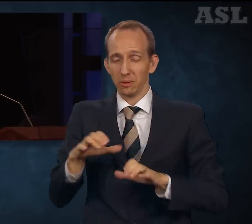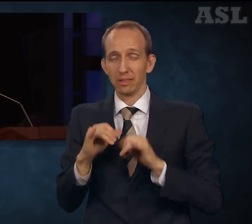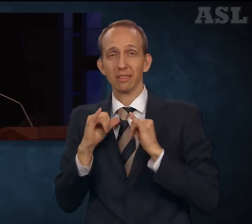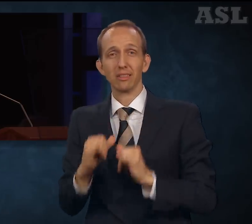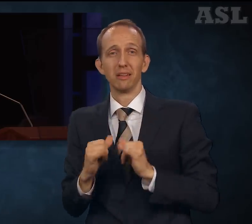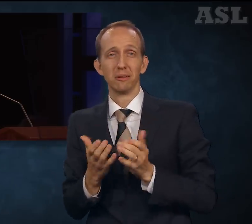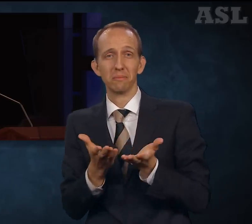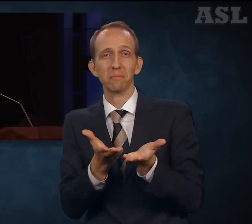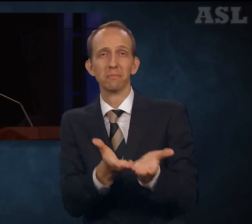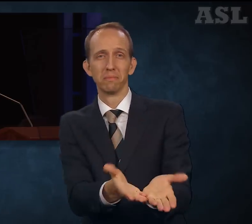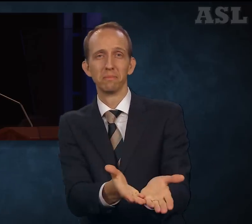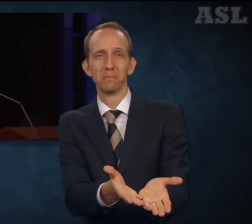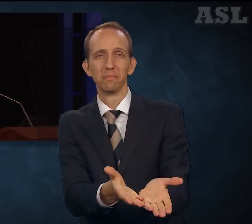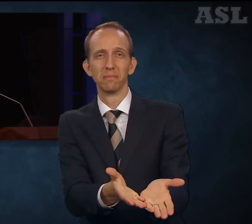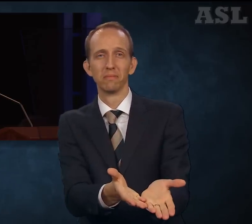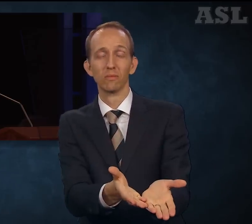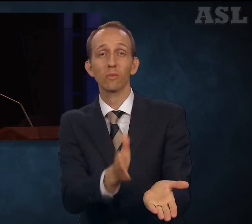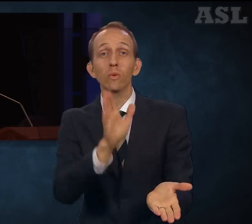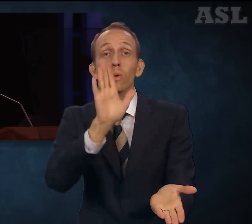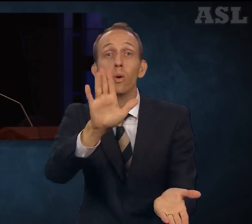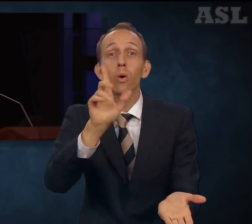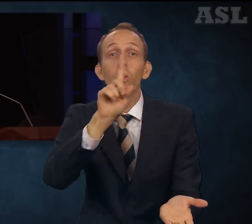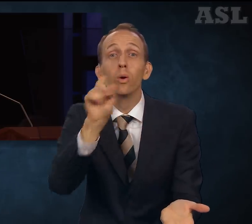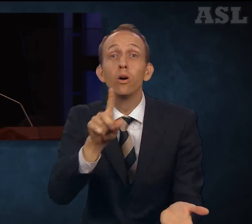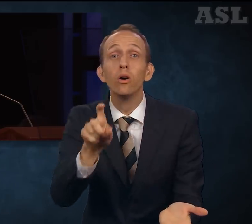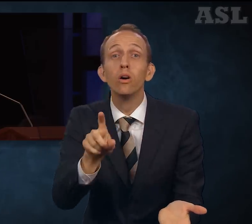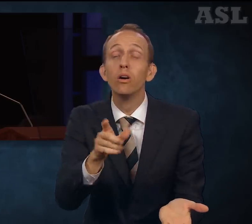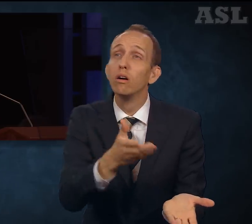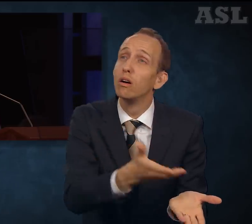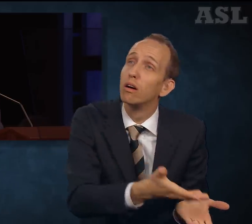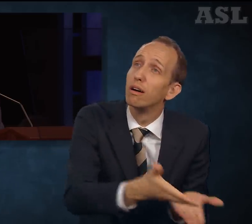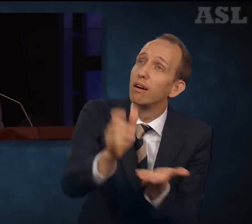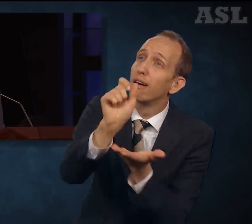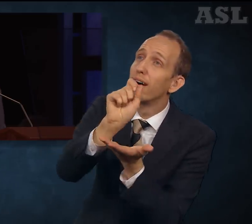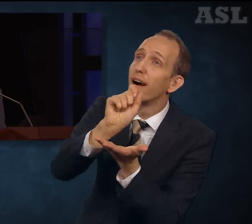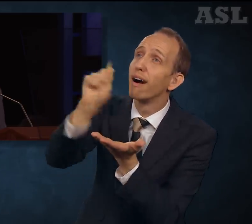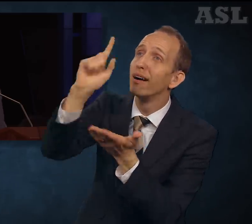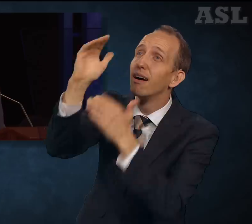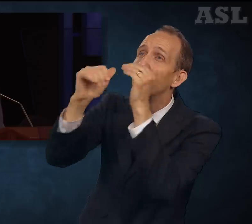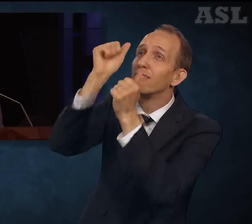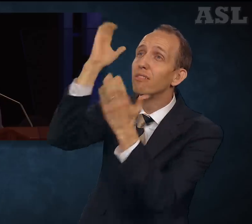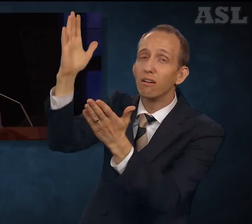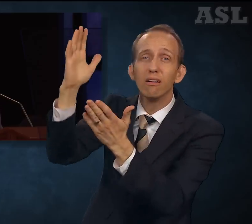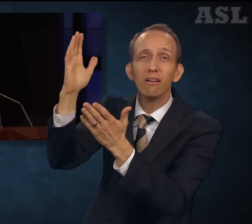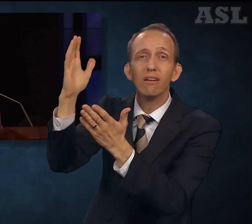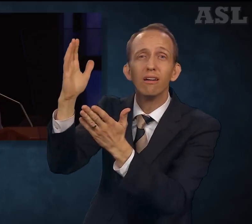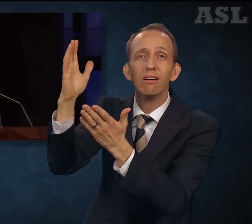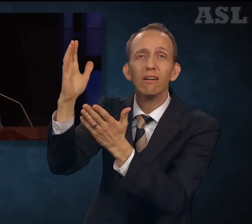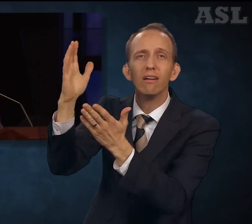NOW I PLEAD WITH EACH OF YOU TO DO AS THE TEENAGED JOSEPH DID.